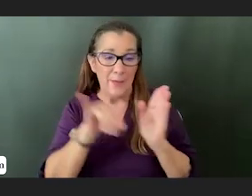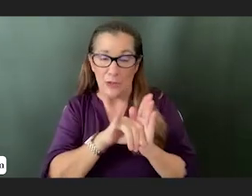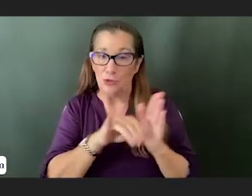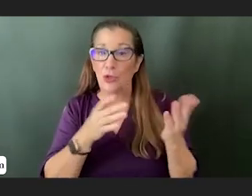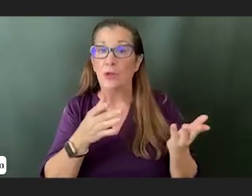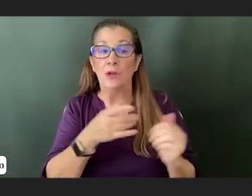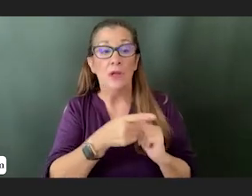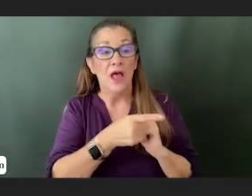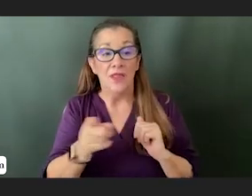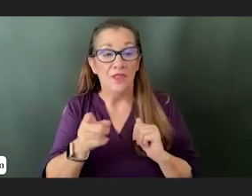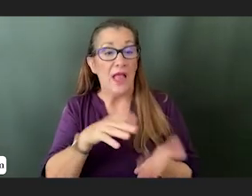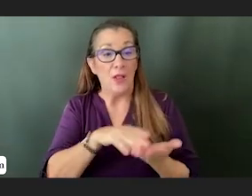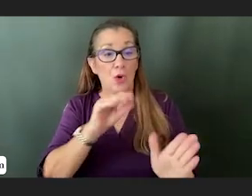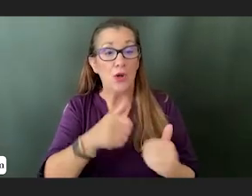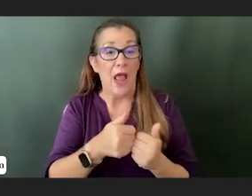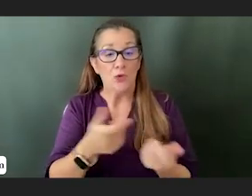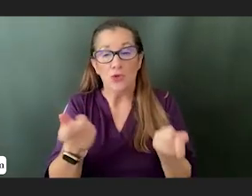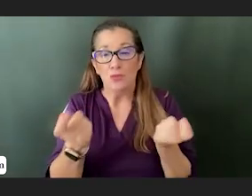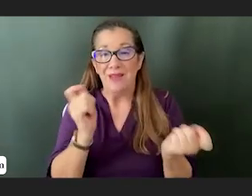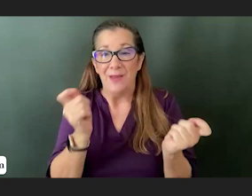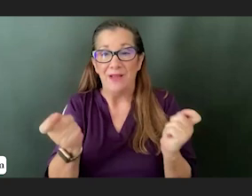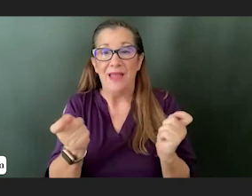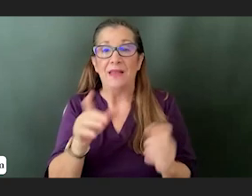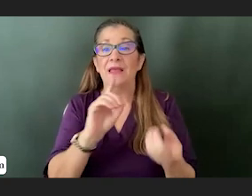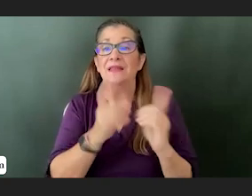They learn how to manipulate those digital documents,